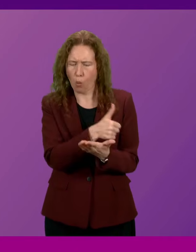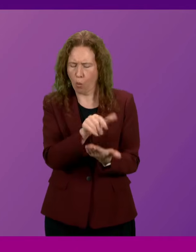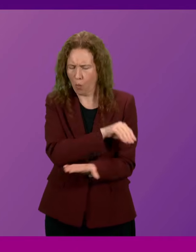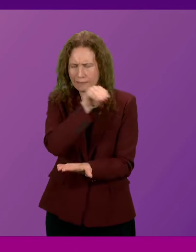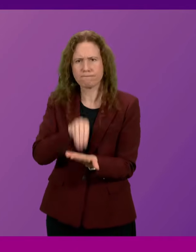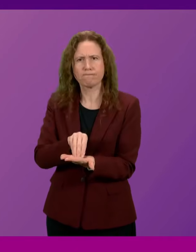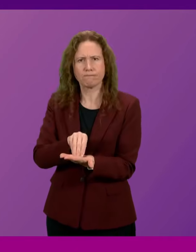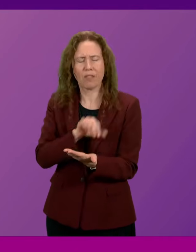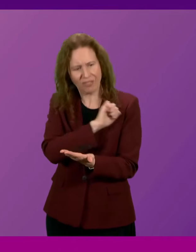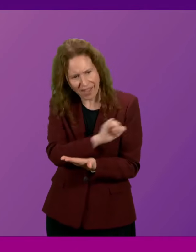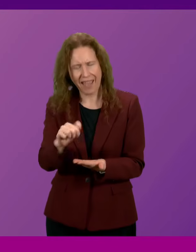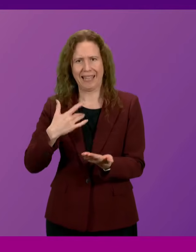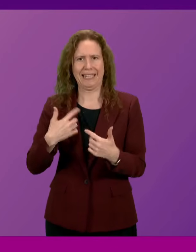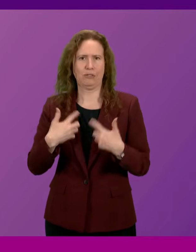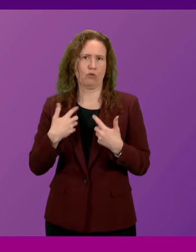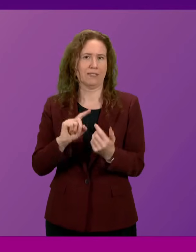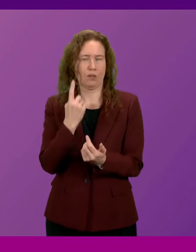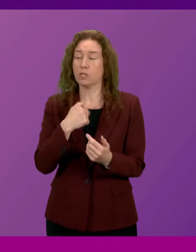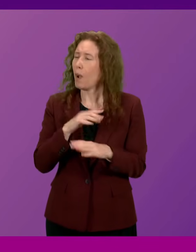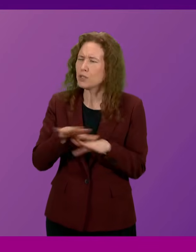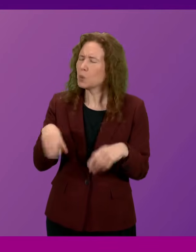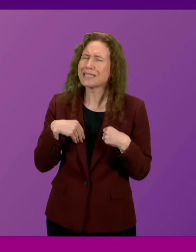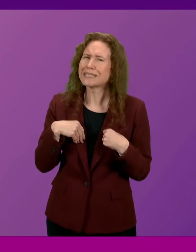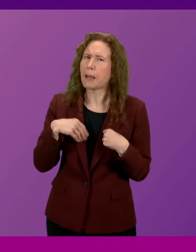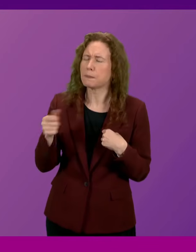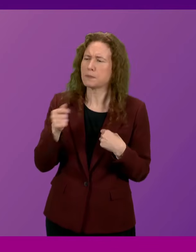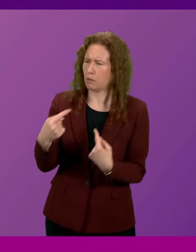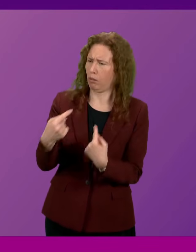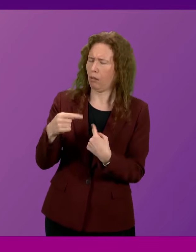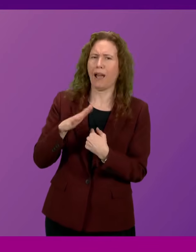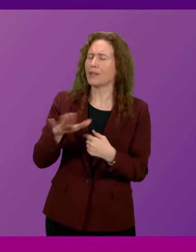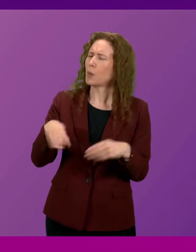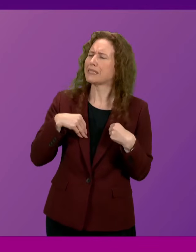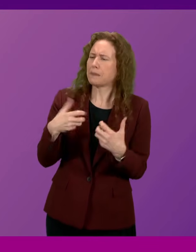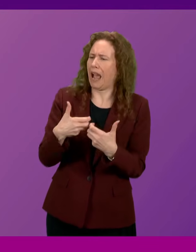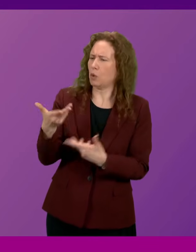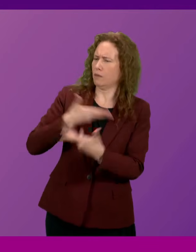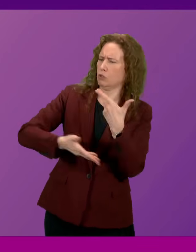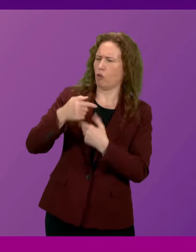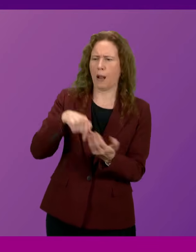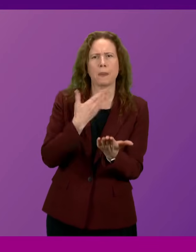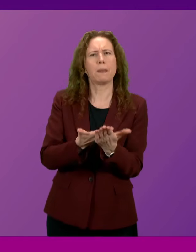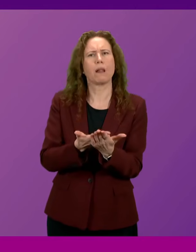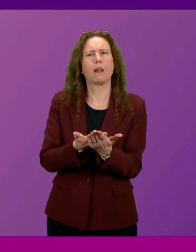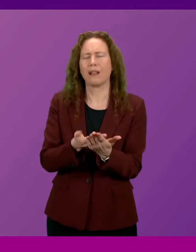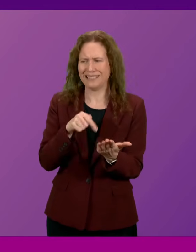to it. I do not accept the characterisation of the bill that Mr Findlay has put to me.